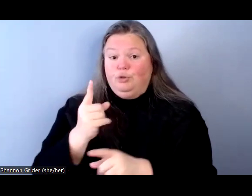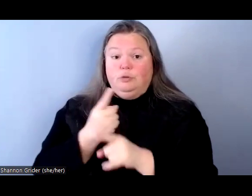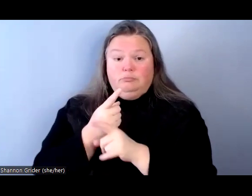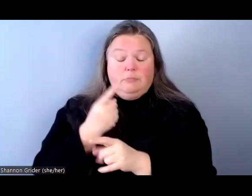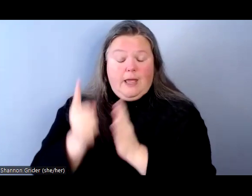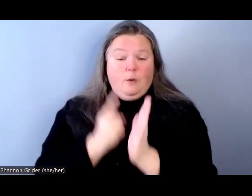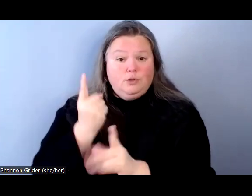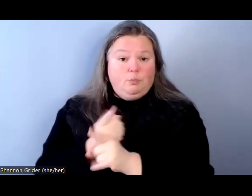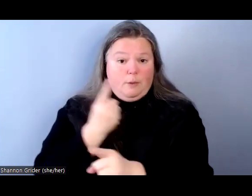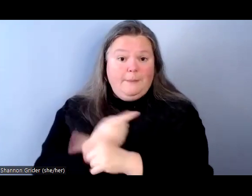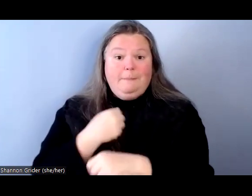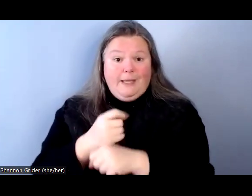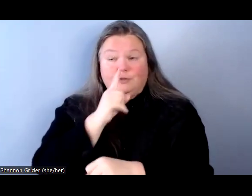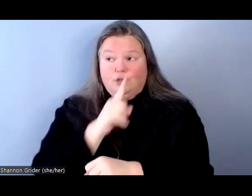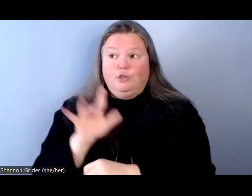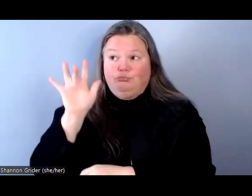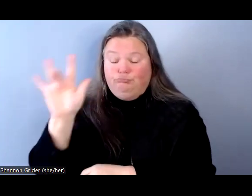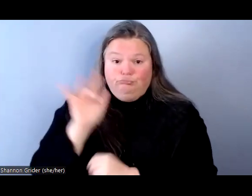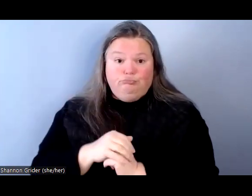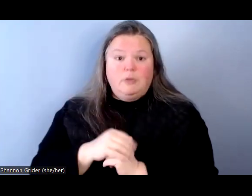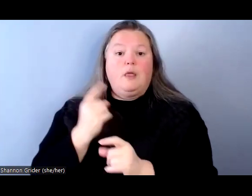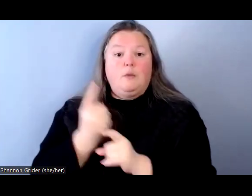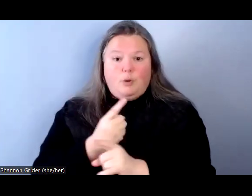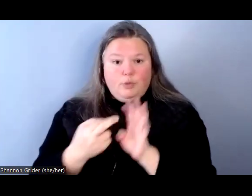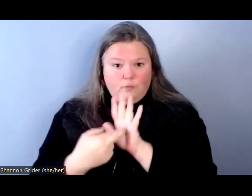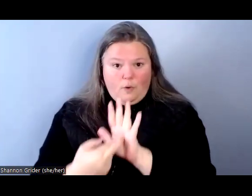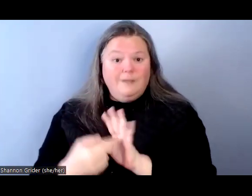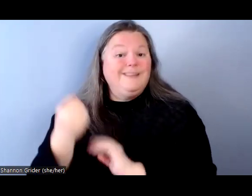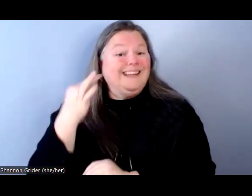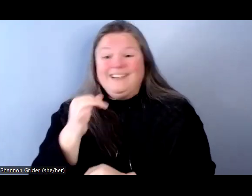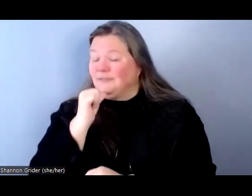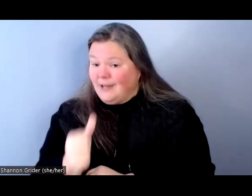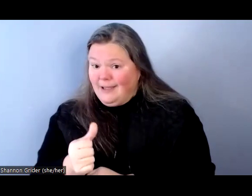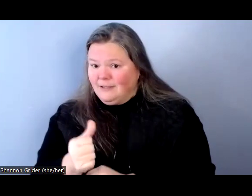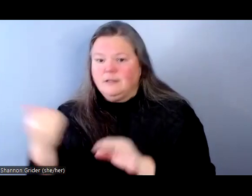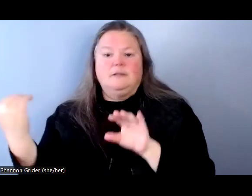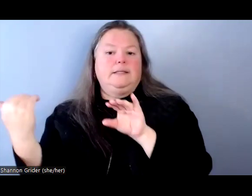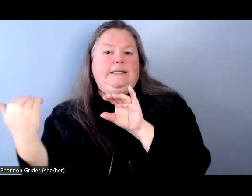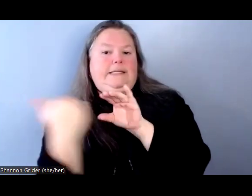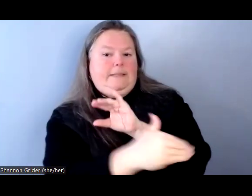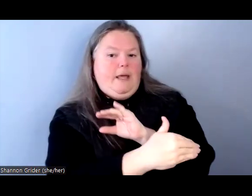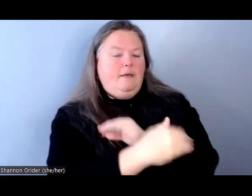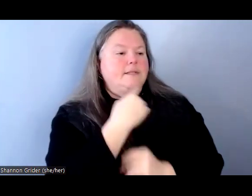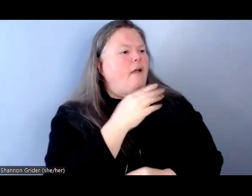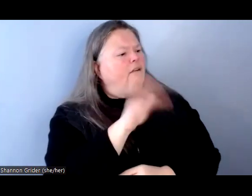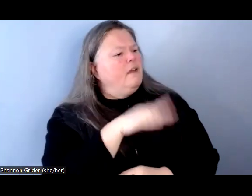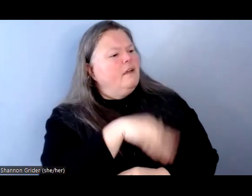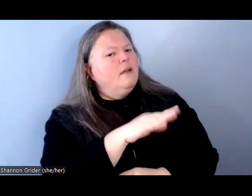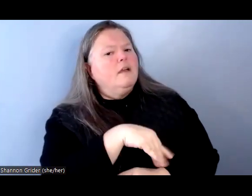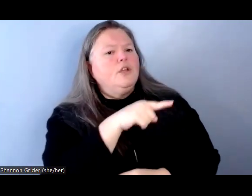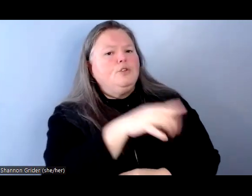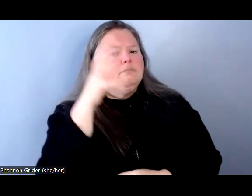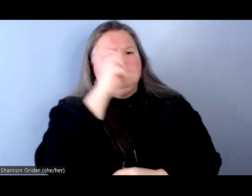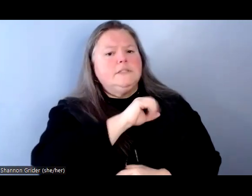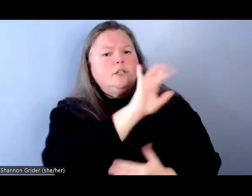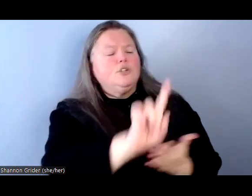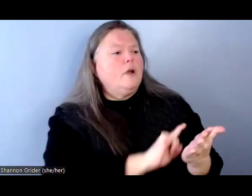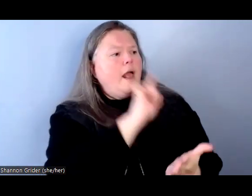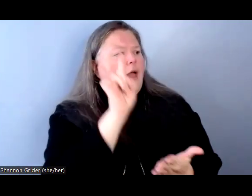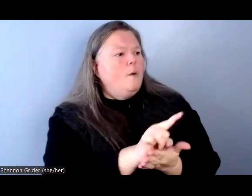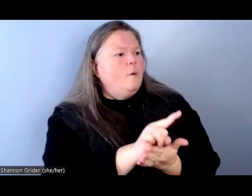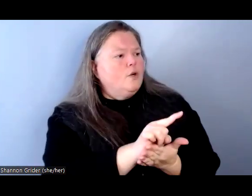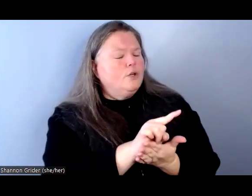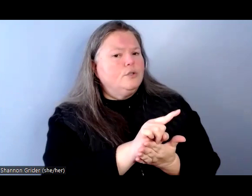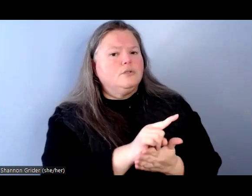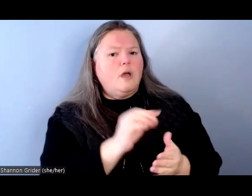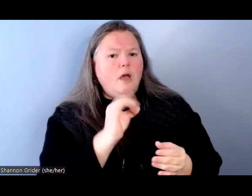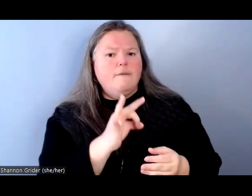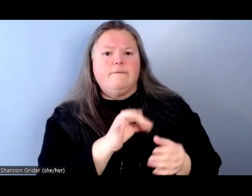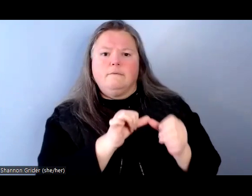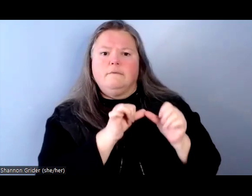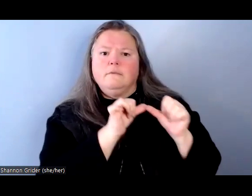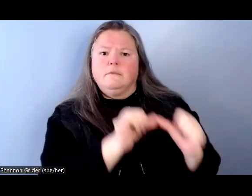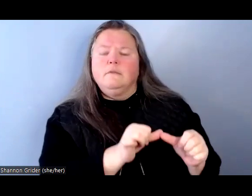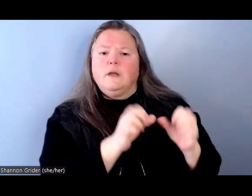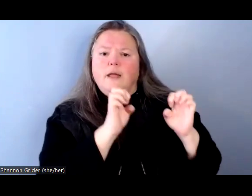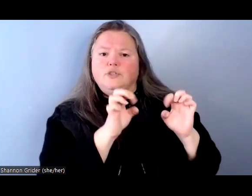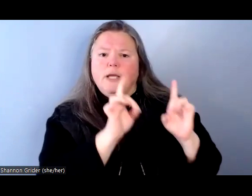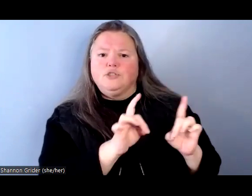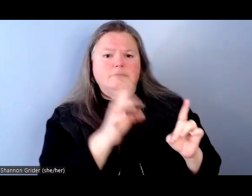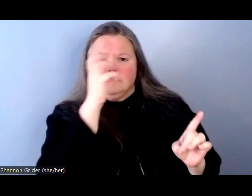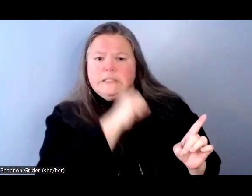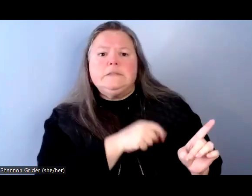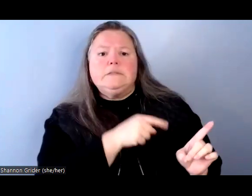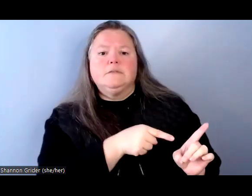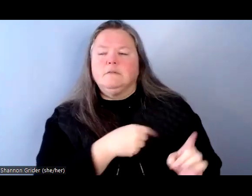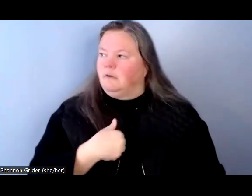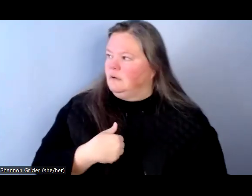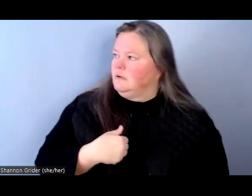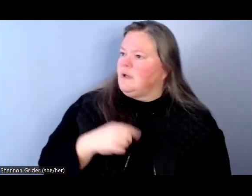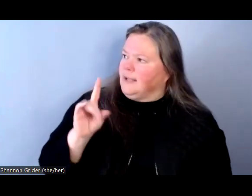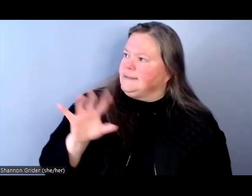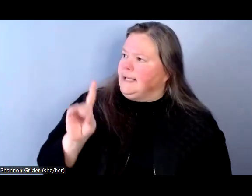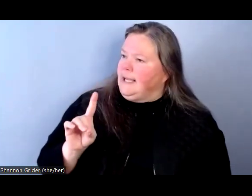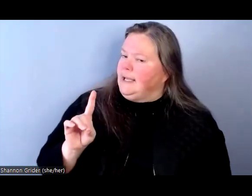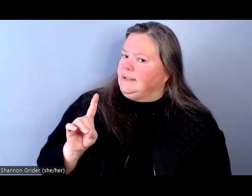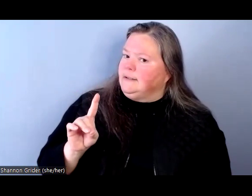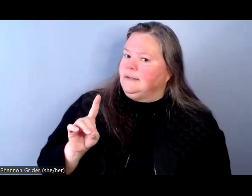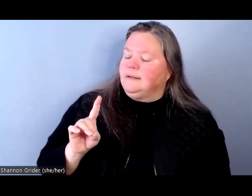stating they have not entered the required number of CE hours for their APSS certification.